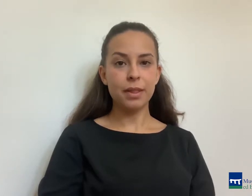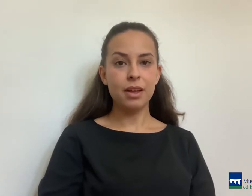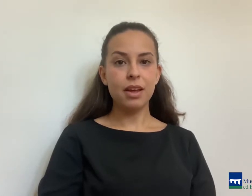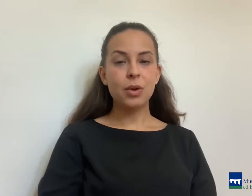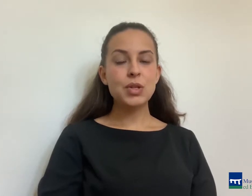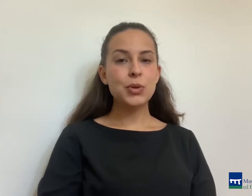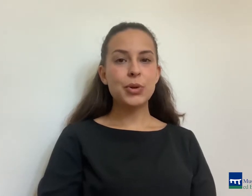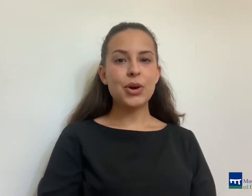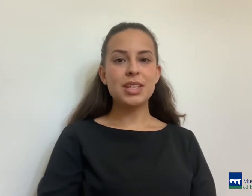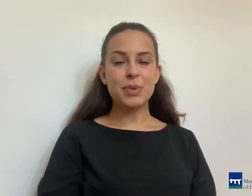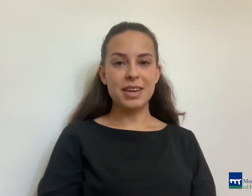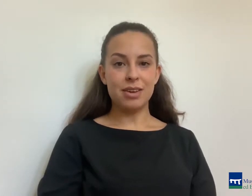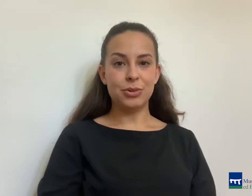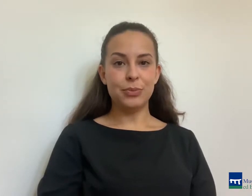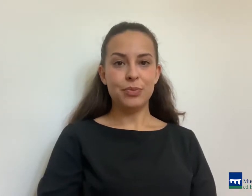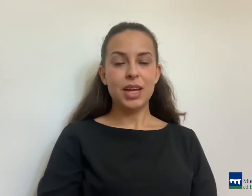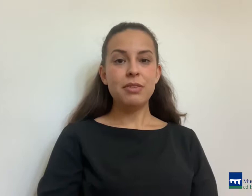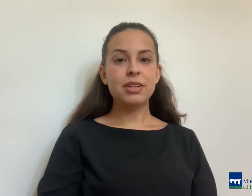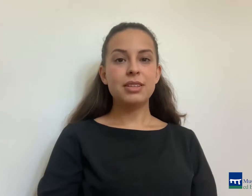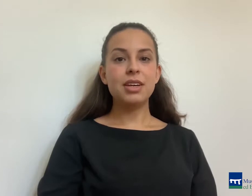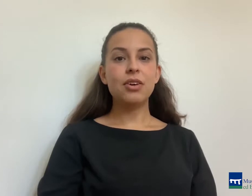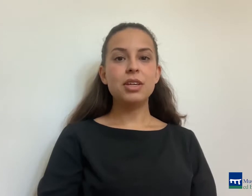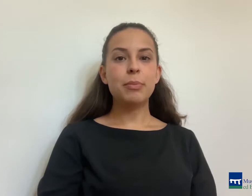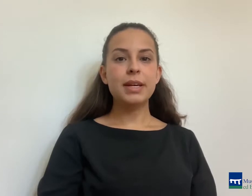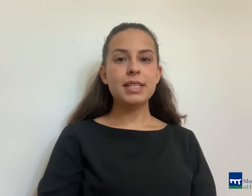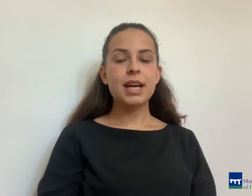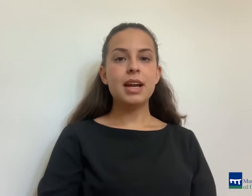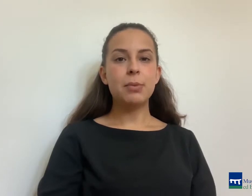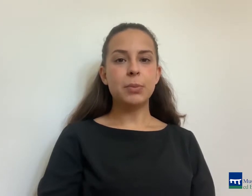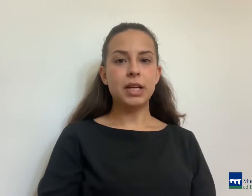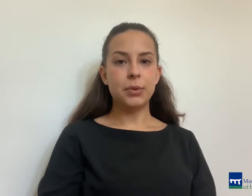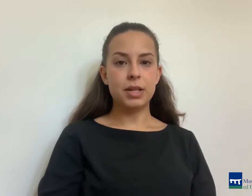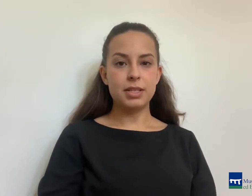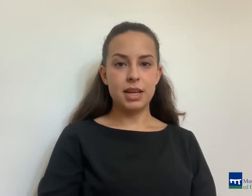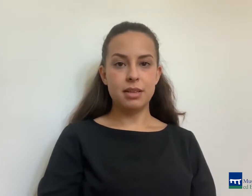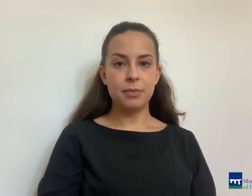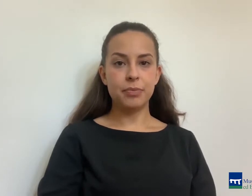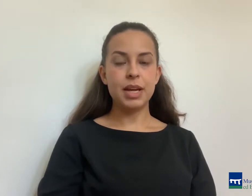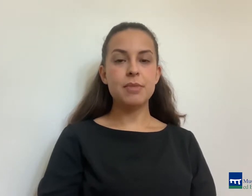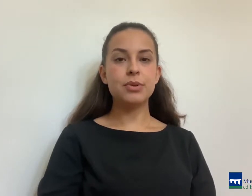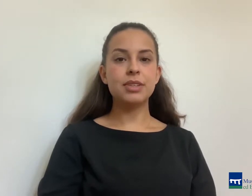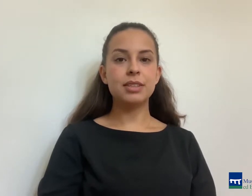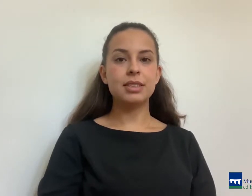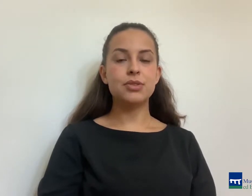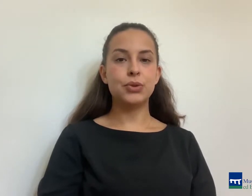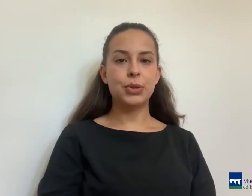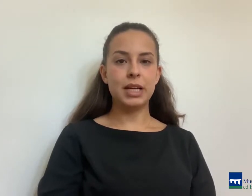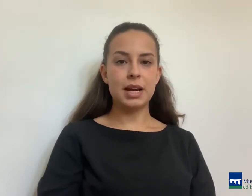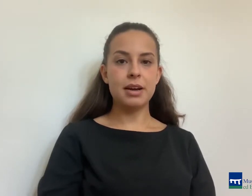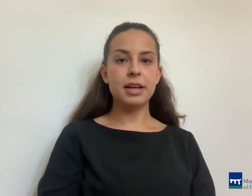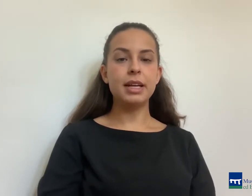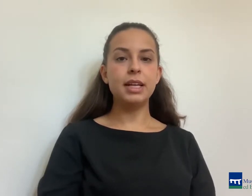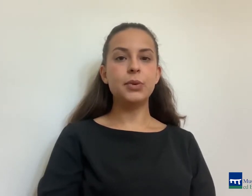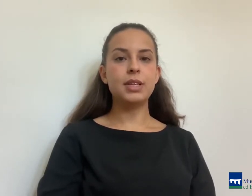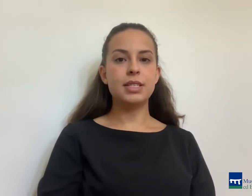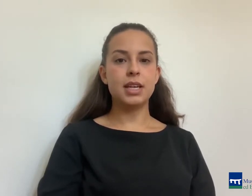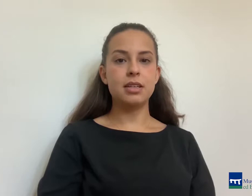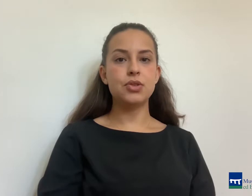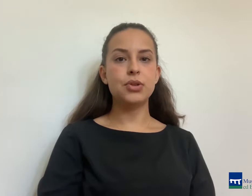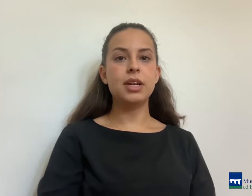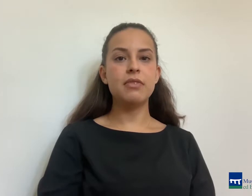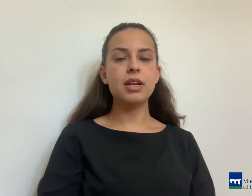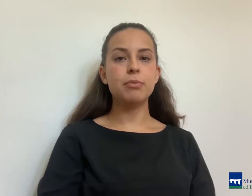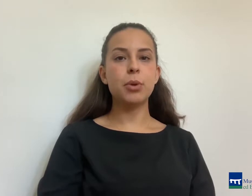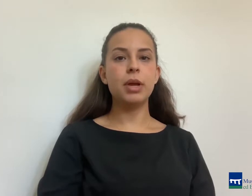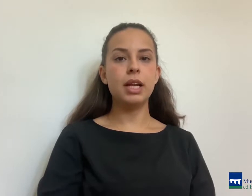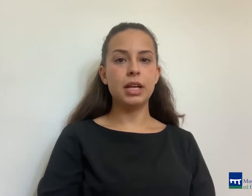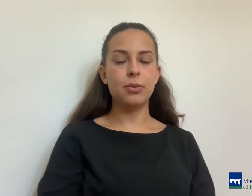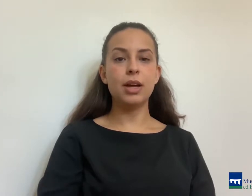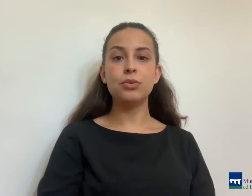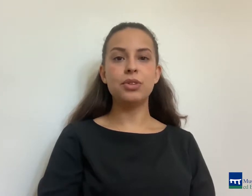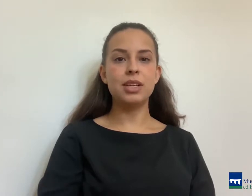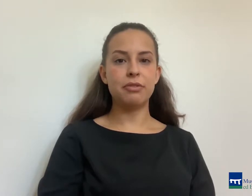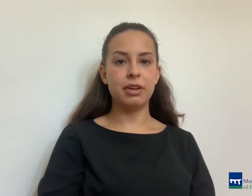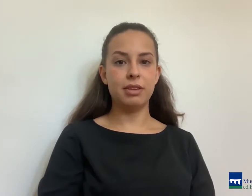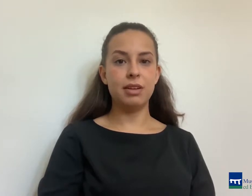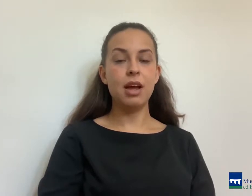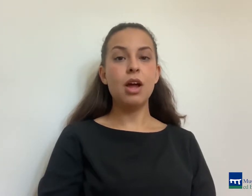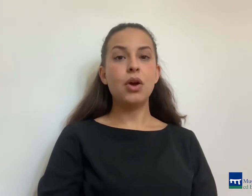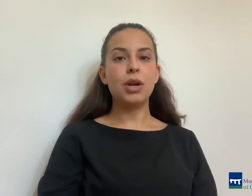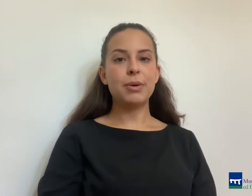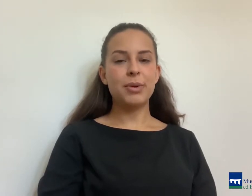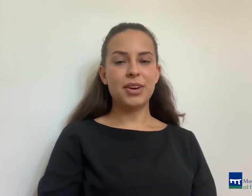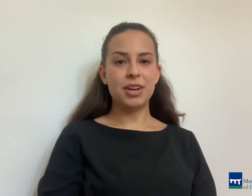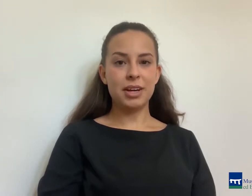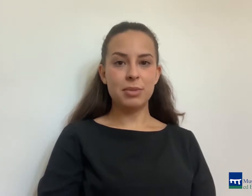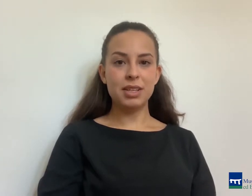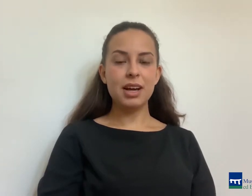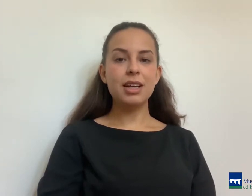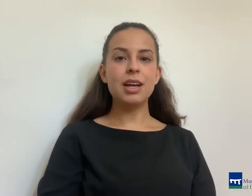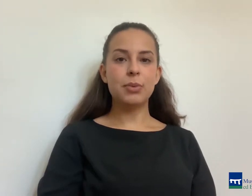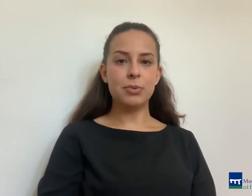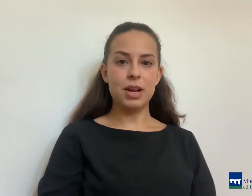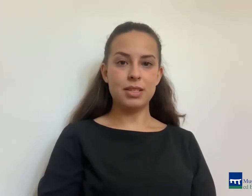But that's a mistake: in fact, each country has its own sign language. It is important to underline that sign languages are real languages, to all intents and purposes, with their own grammar rules and vocabulary.